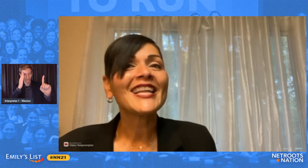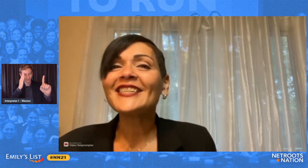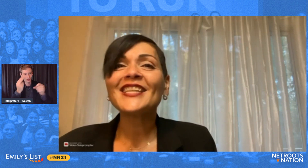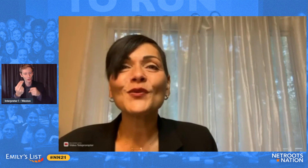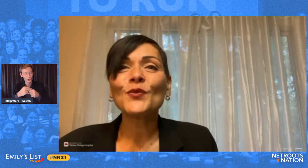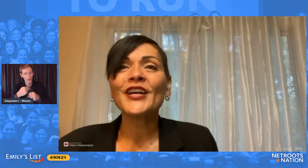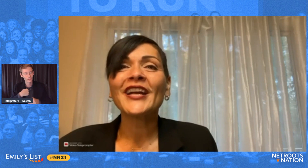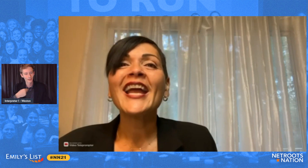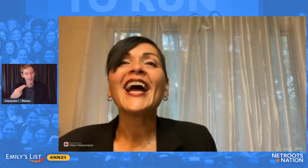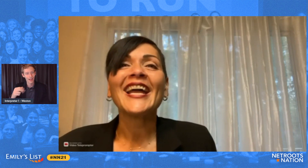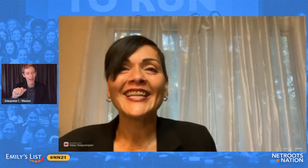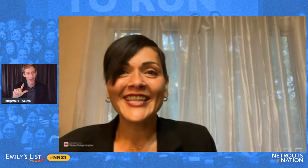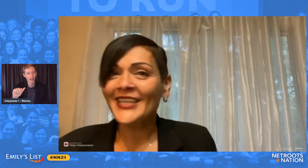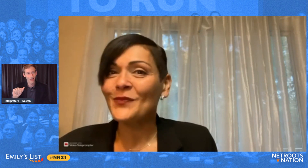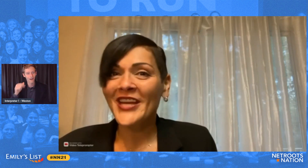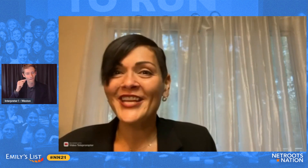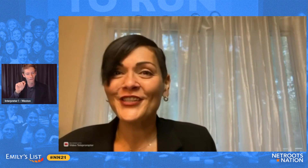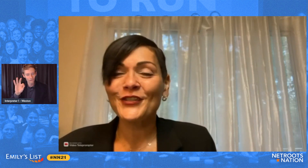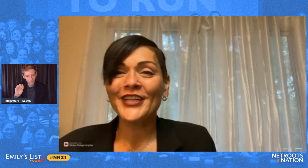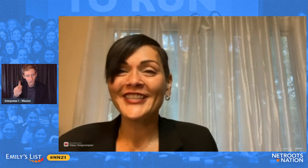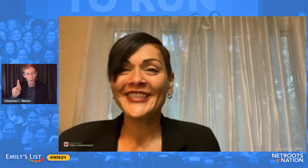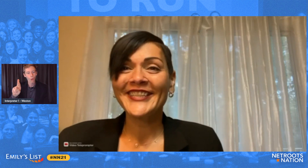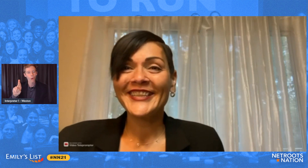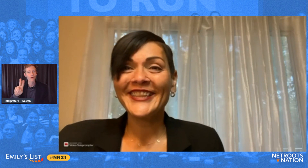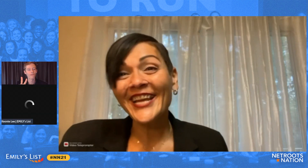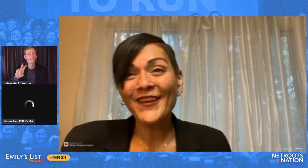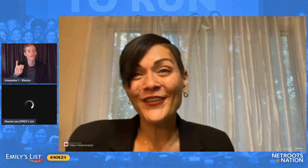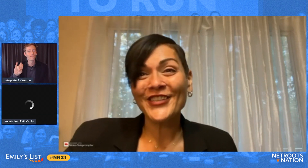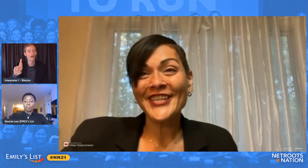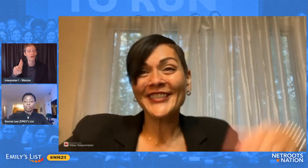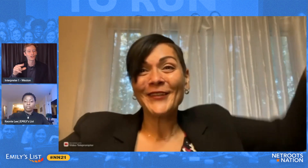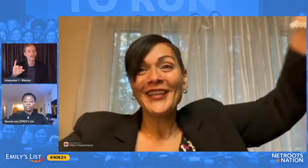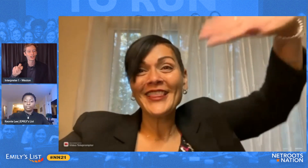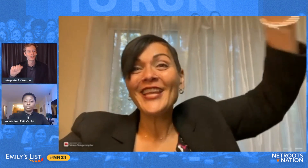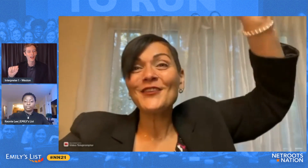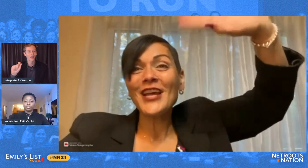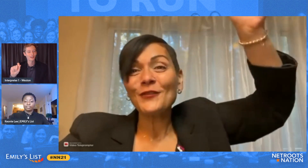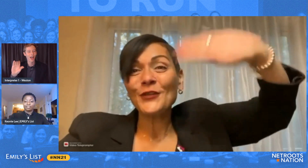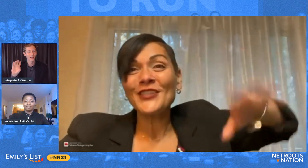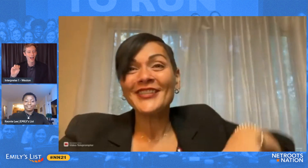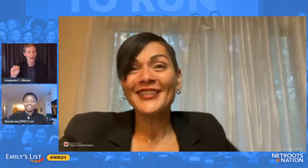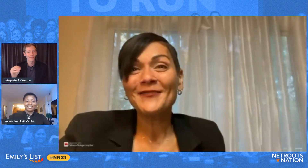Let's get to work and let's make history. Thank you, Virginia. Thank you, net roots.